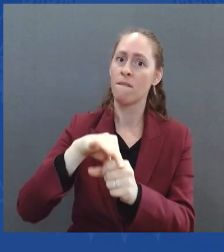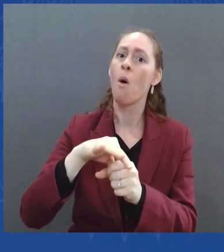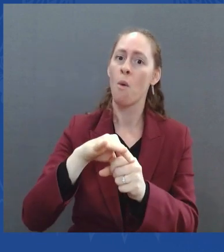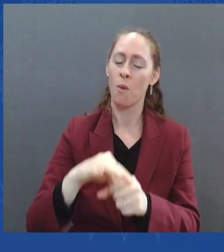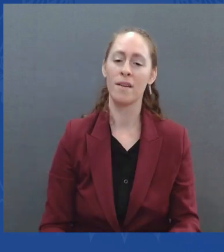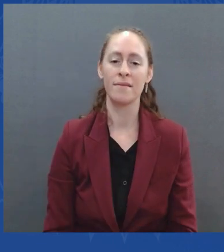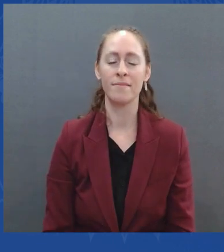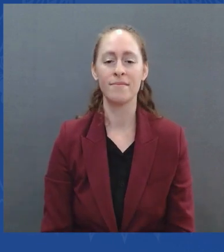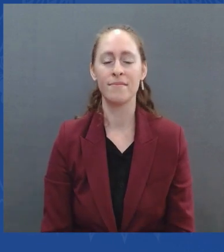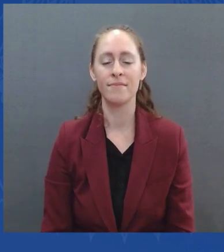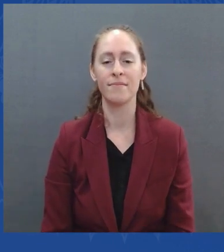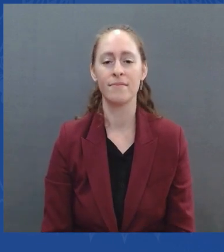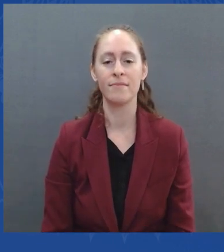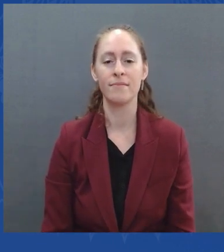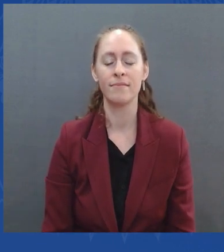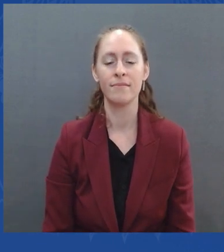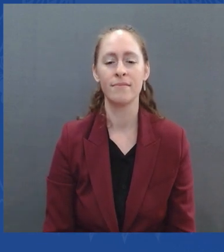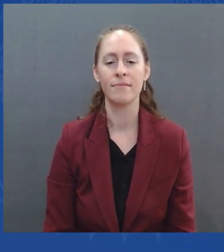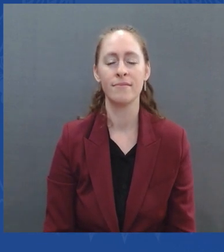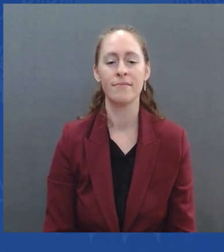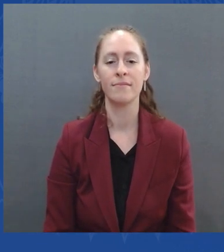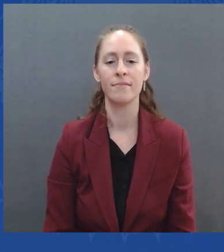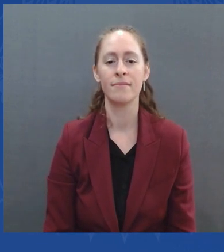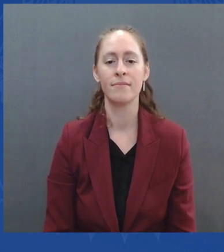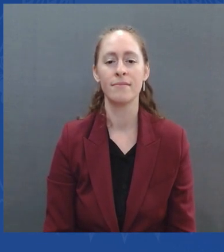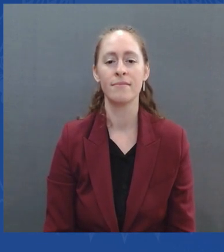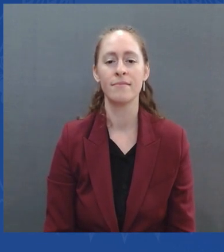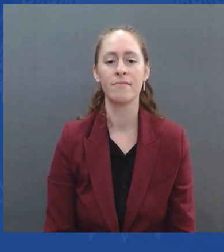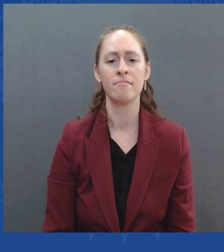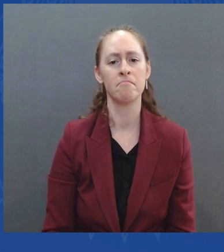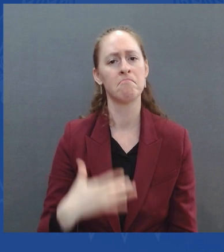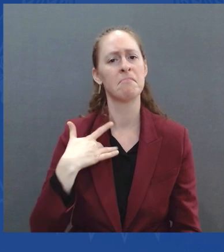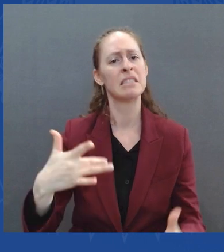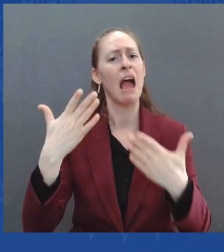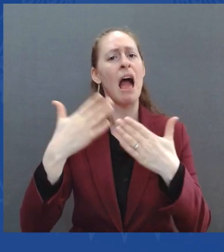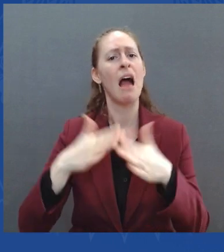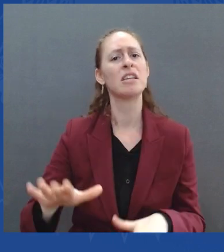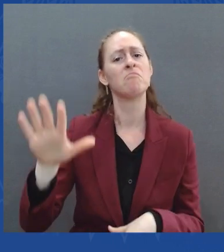on average, it took those ballots less than two days to get from the voter to the election office,